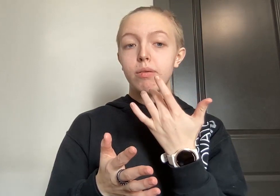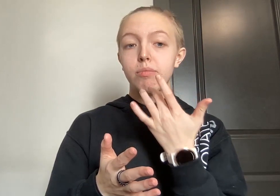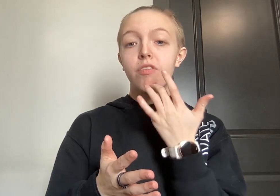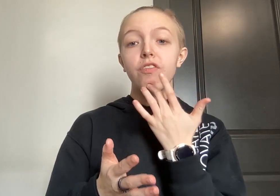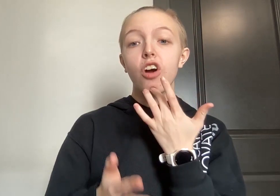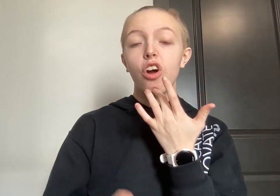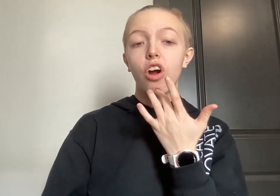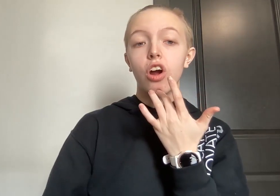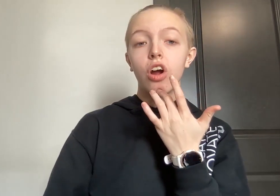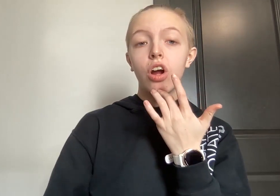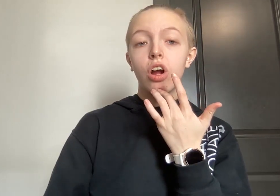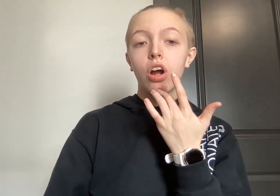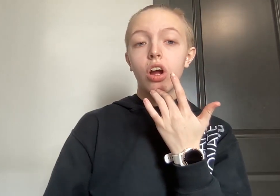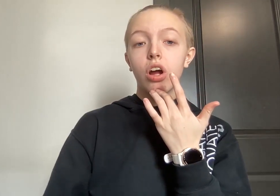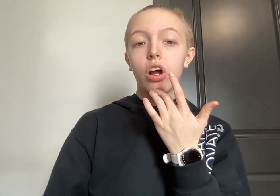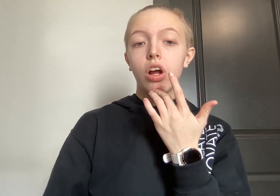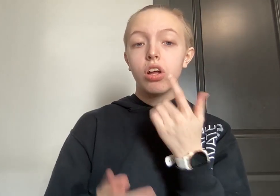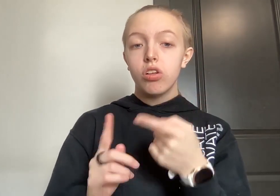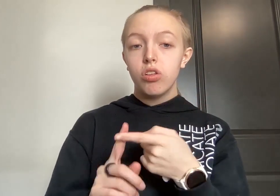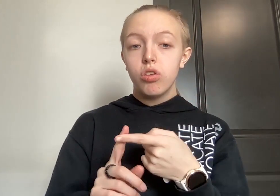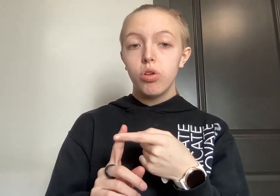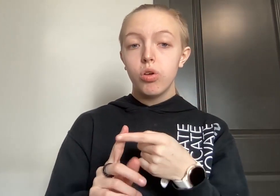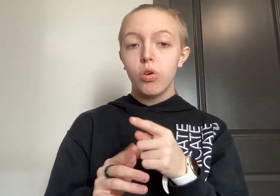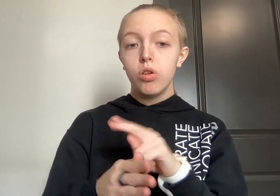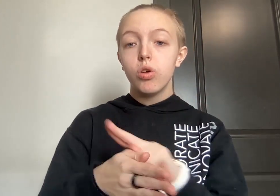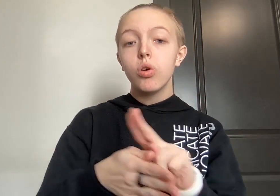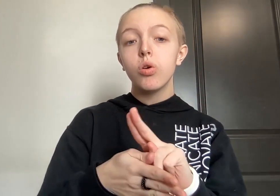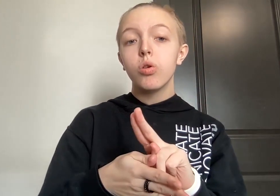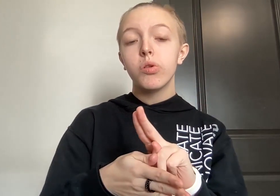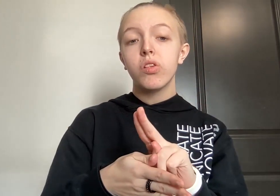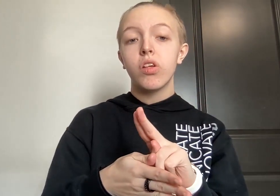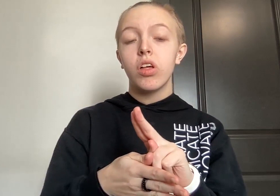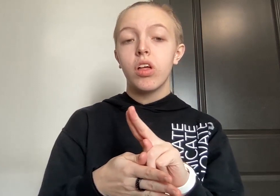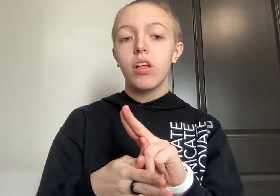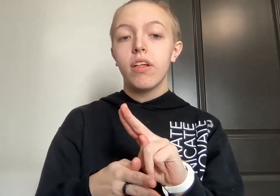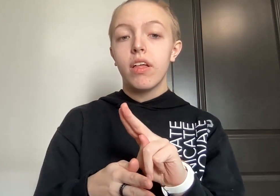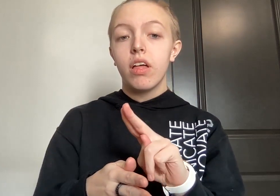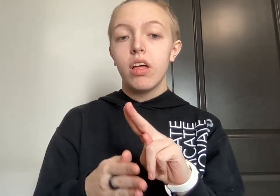prefer to use